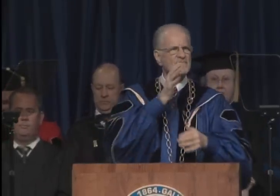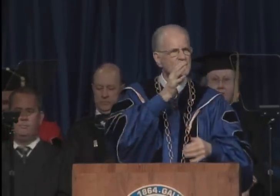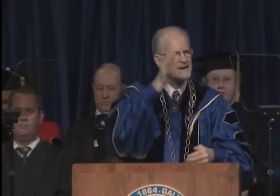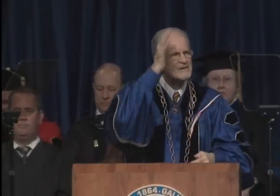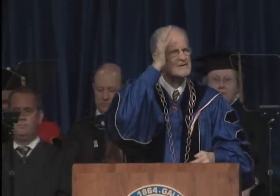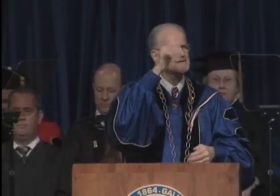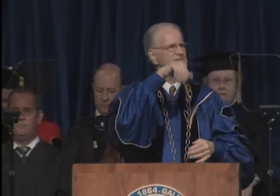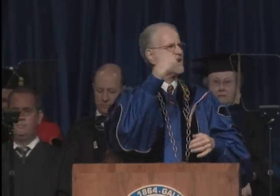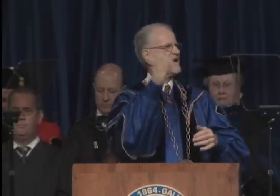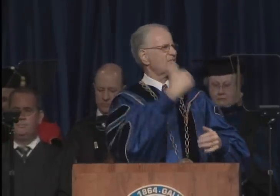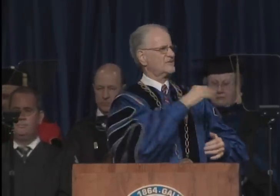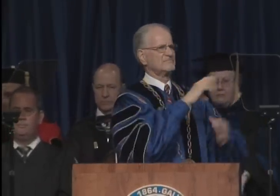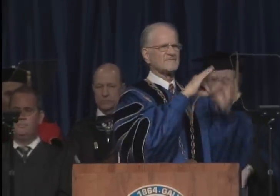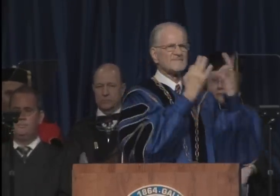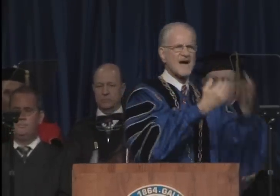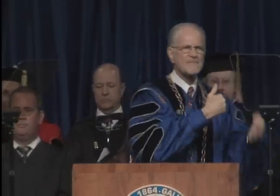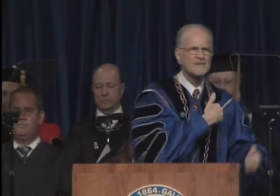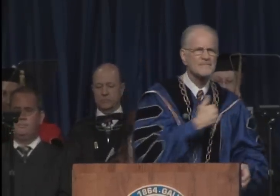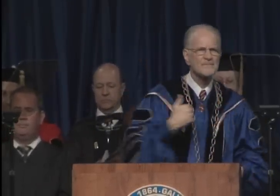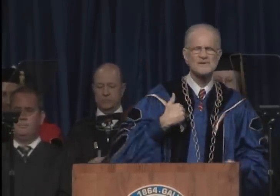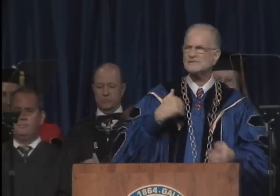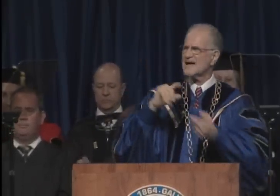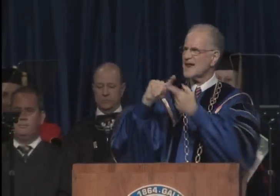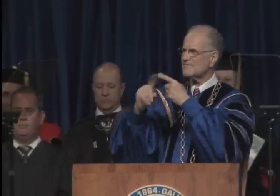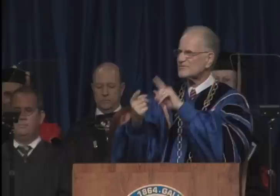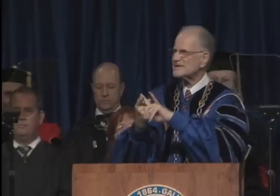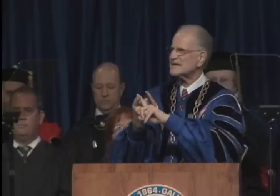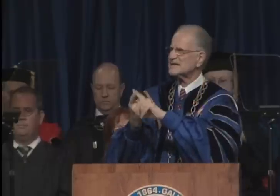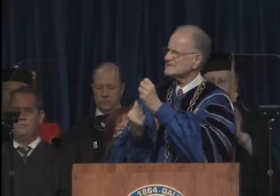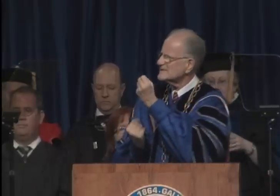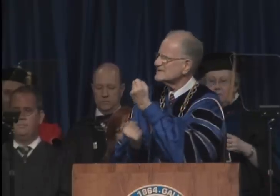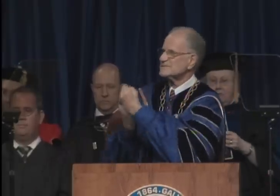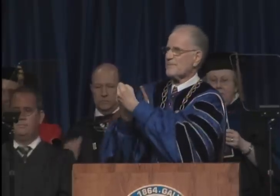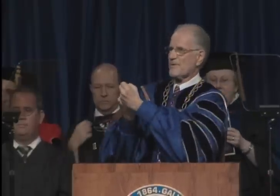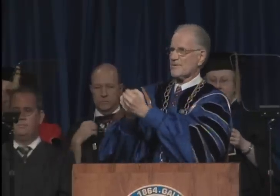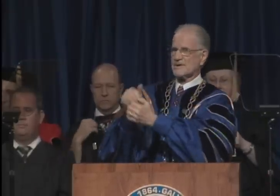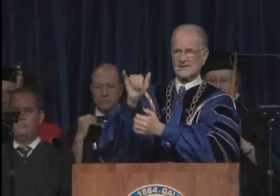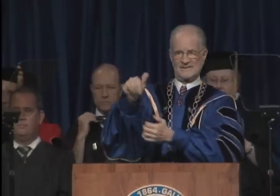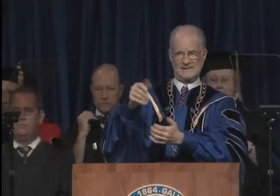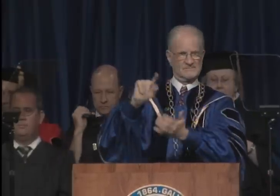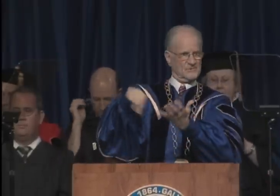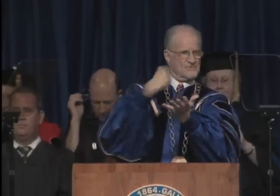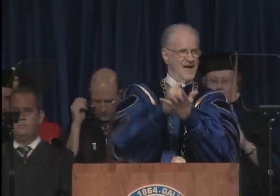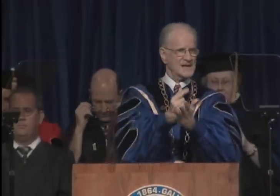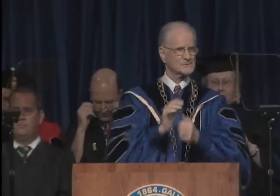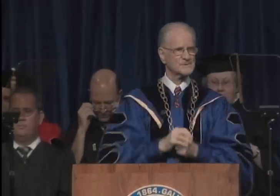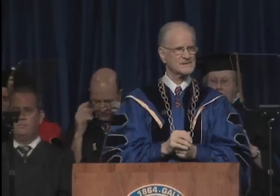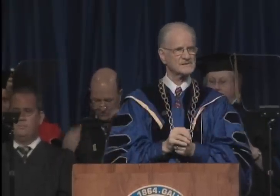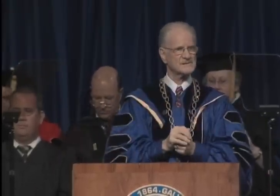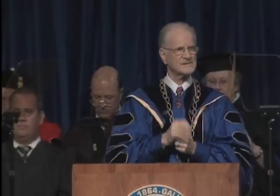That love and the encouragement from parents, other family members, and friends supported these graduates.